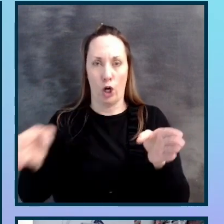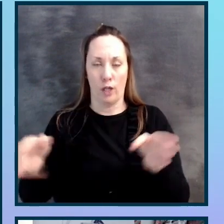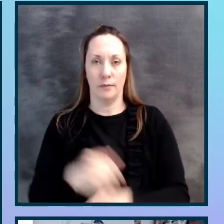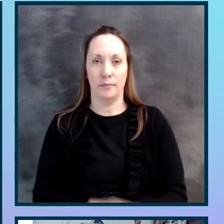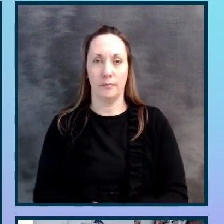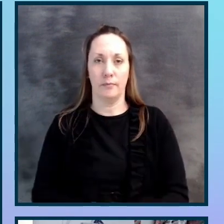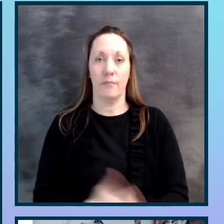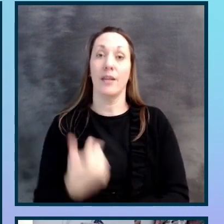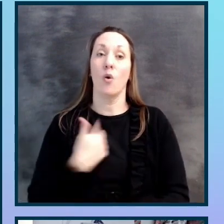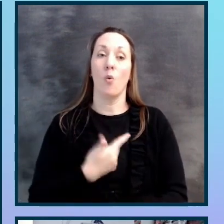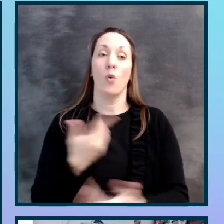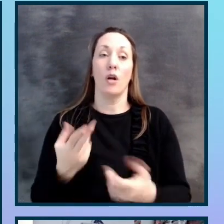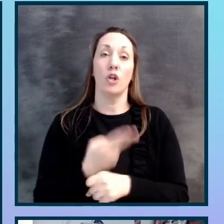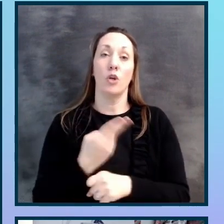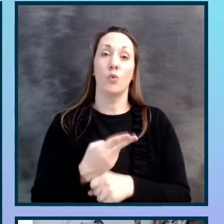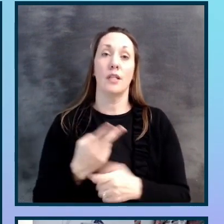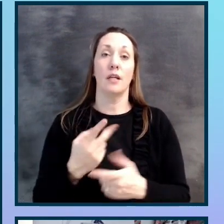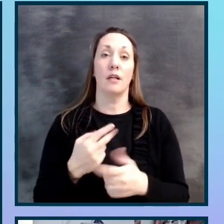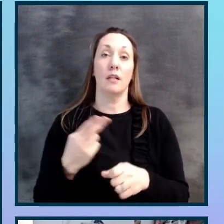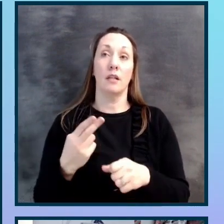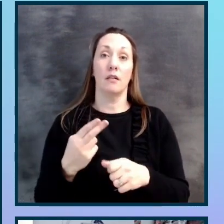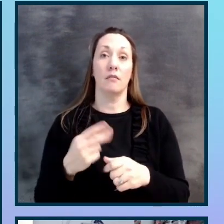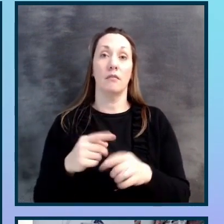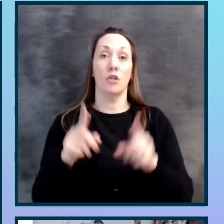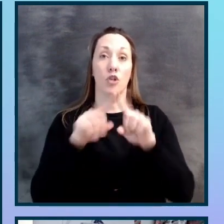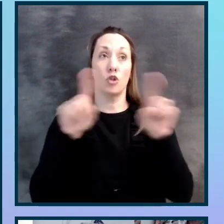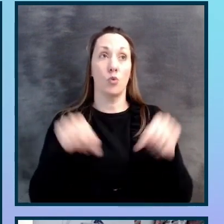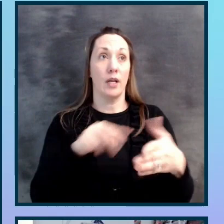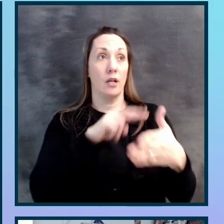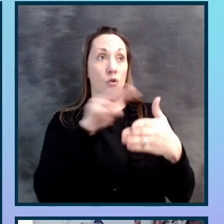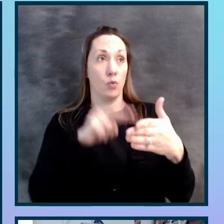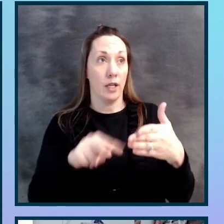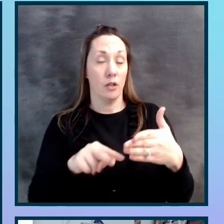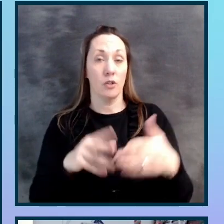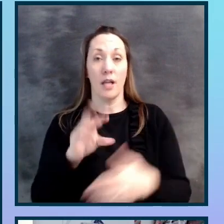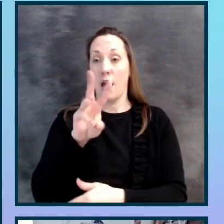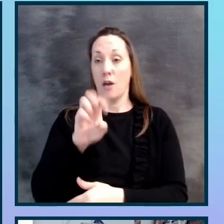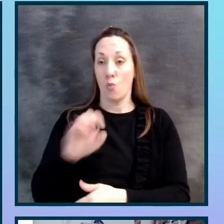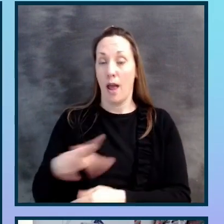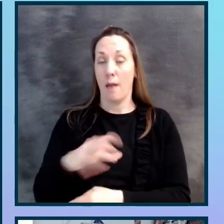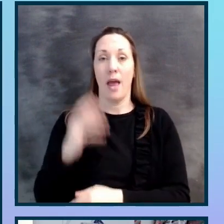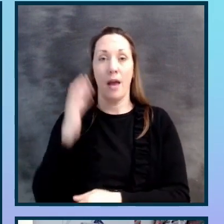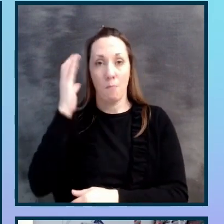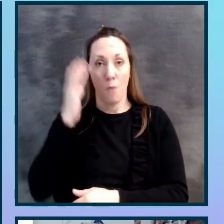We're employing the use of screen readers on both web and mobile devices to test our PDFs